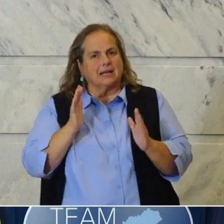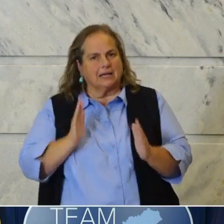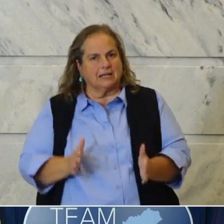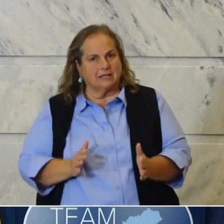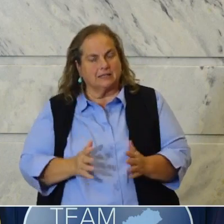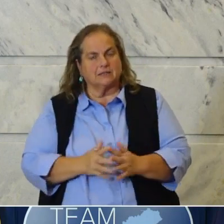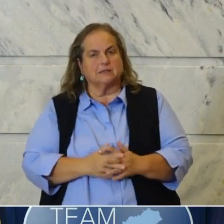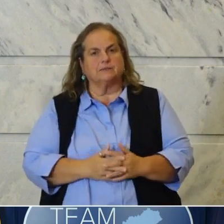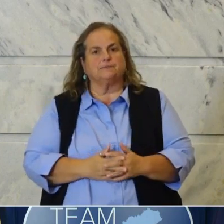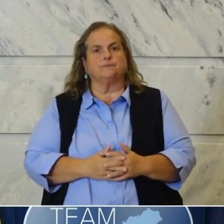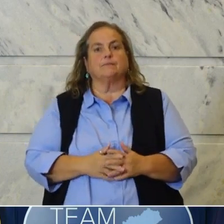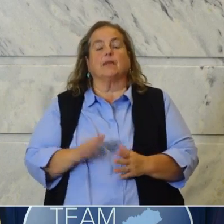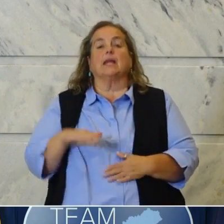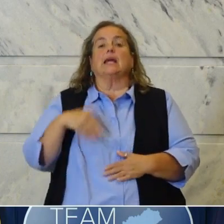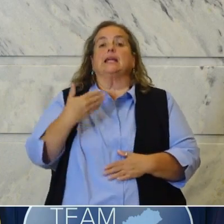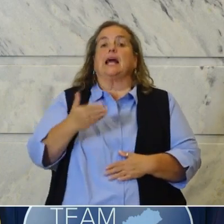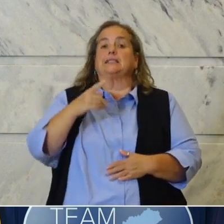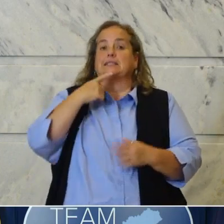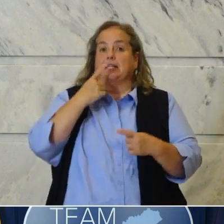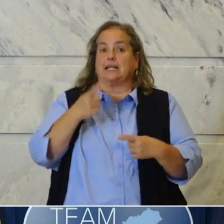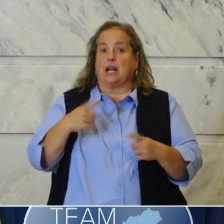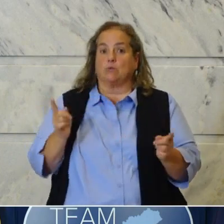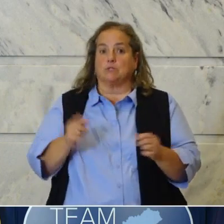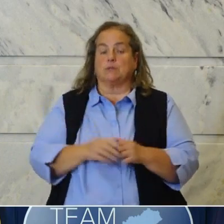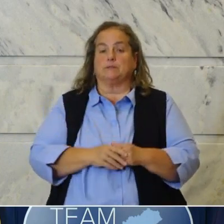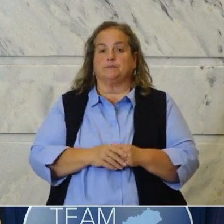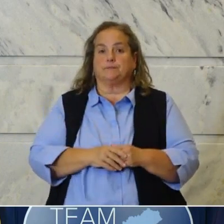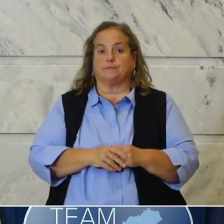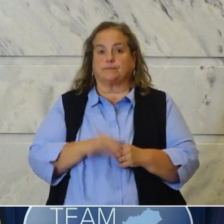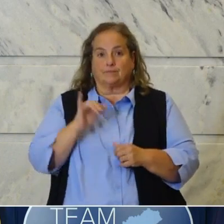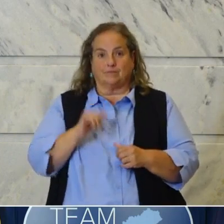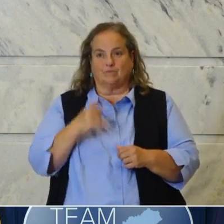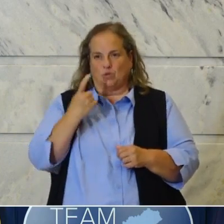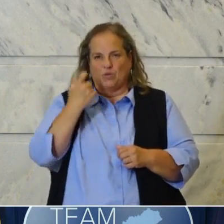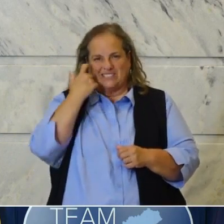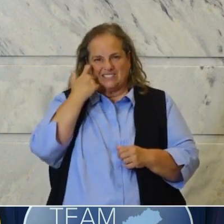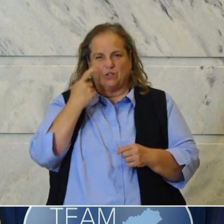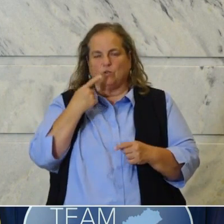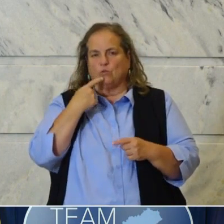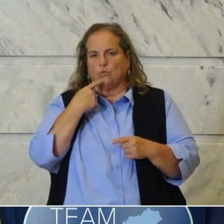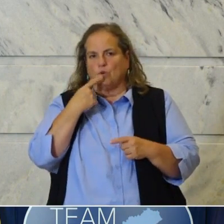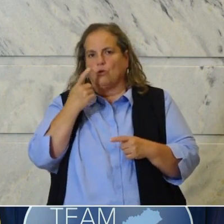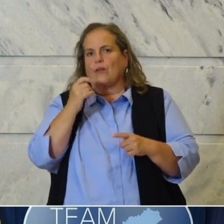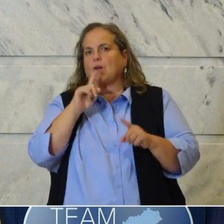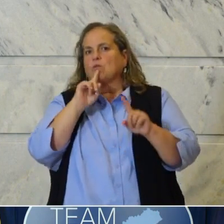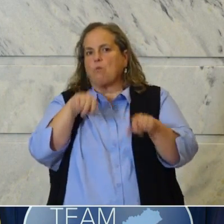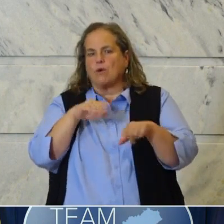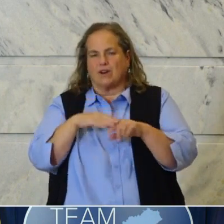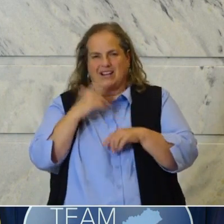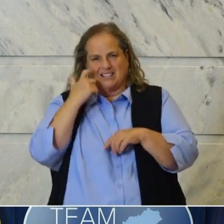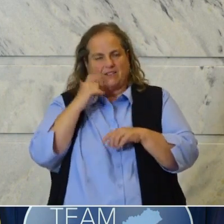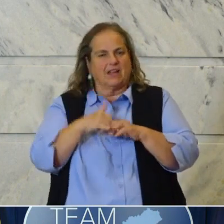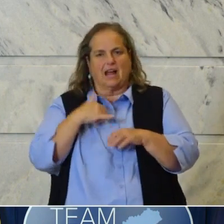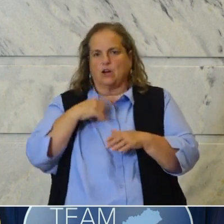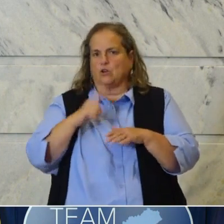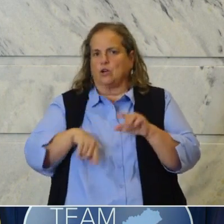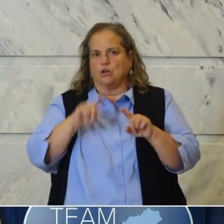all right. Next announcement. This is one that's been reported on just a little bit, but I haven't been able to talk to. It's our Eastern Kentucky